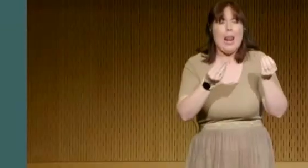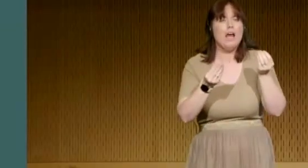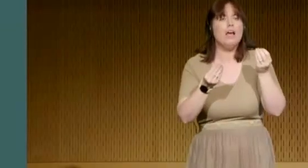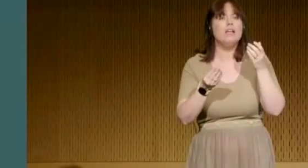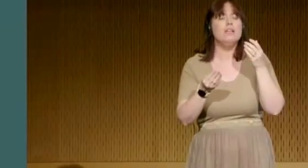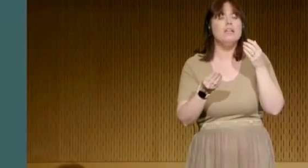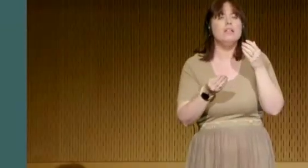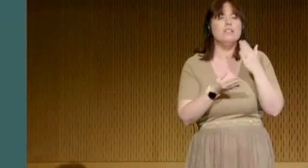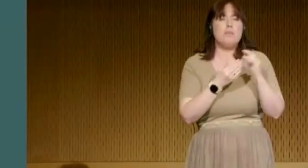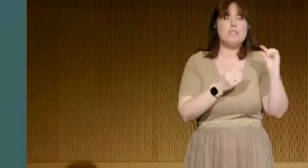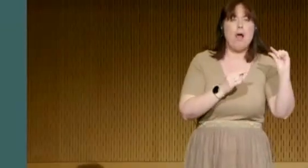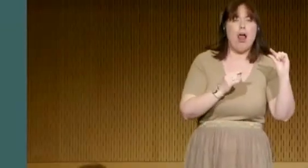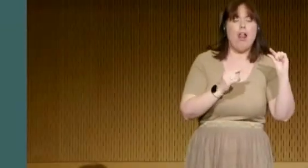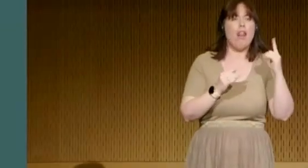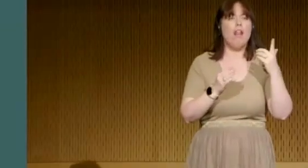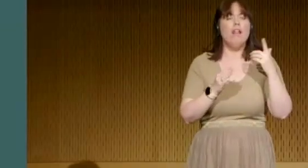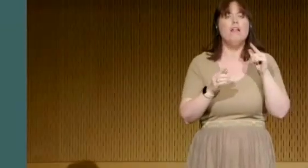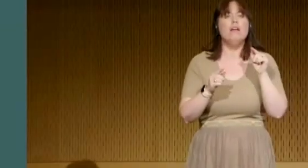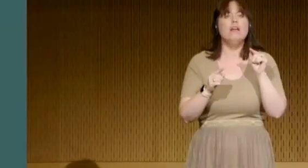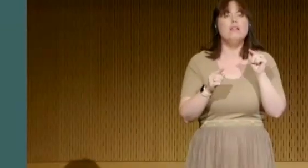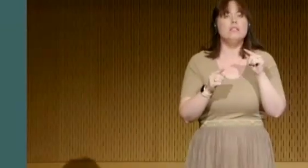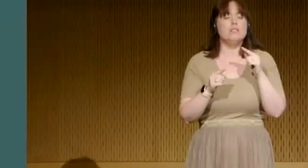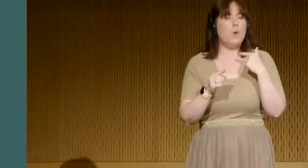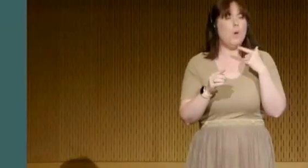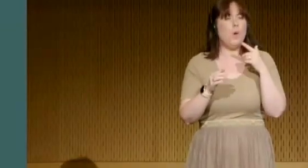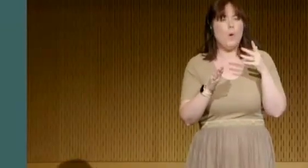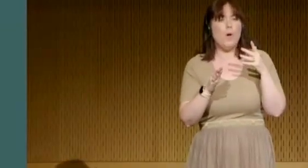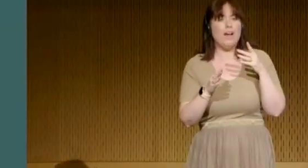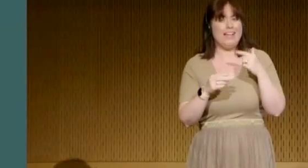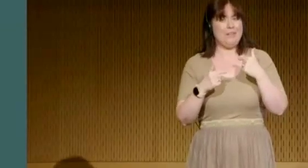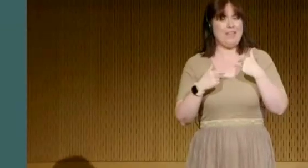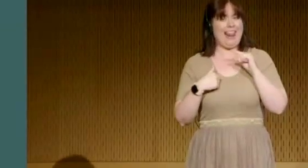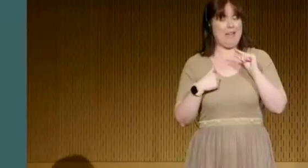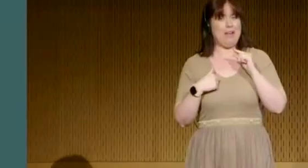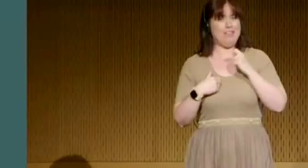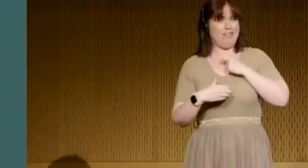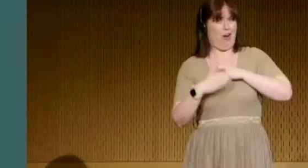some that don't. And although it kind of went a little bit against the grain for me because in,